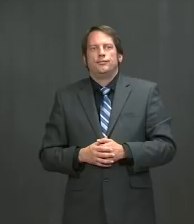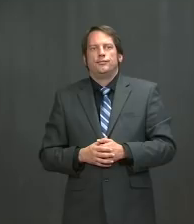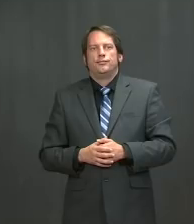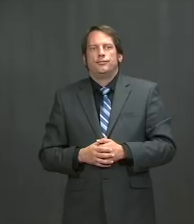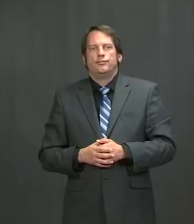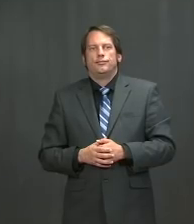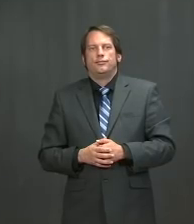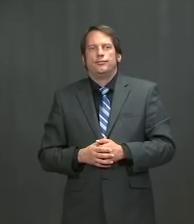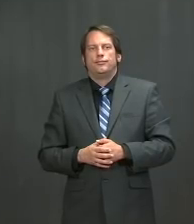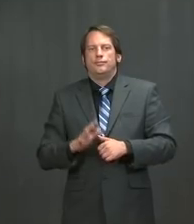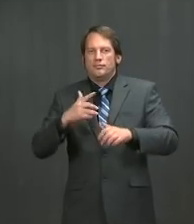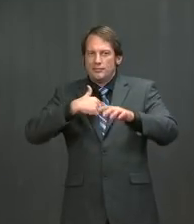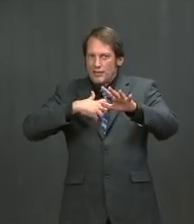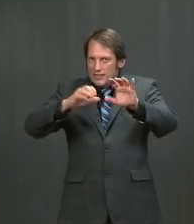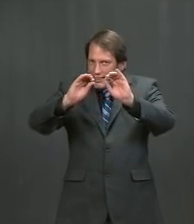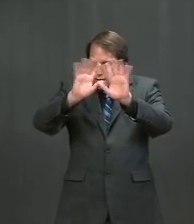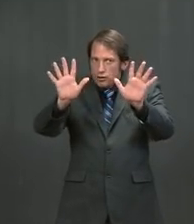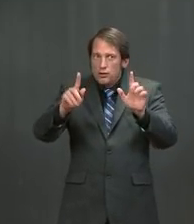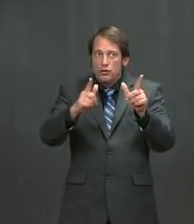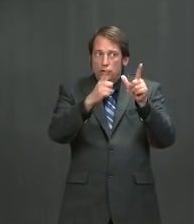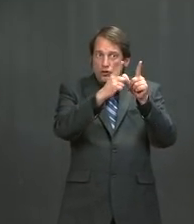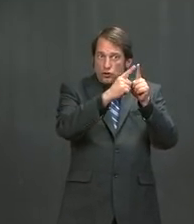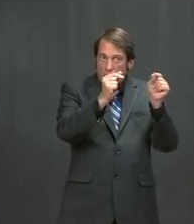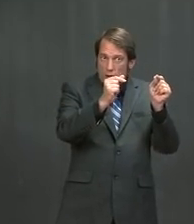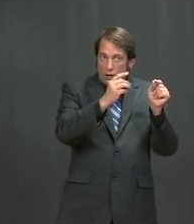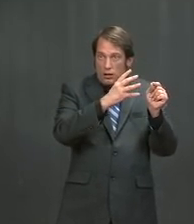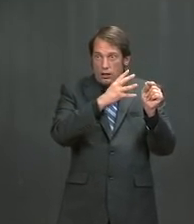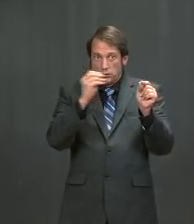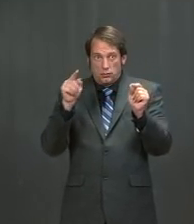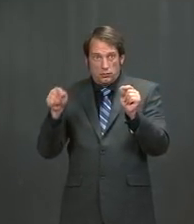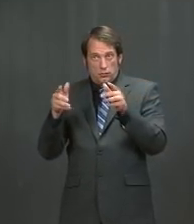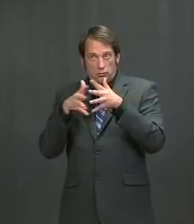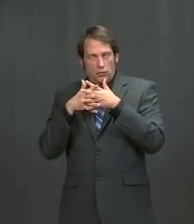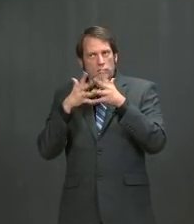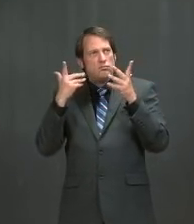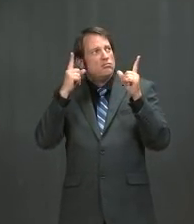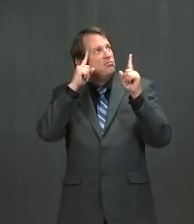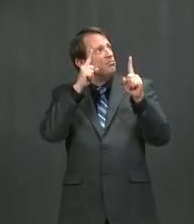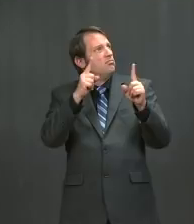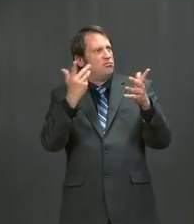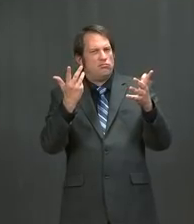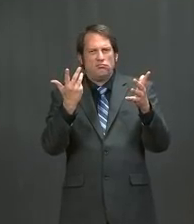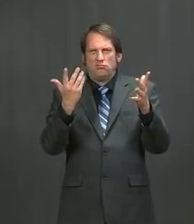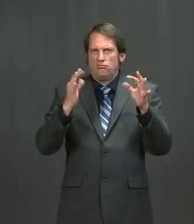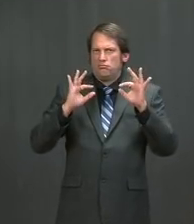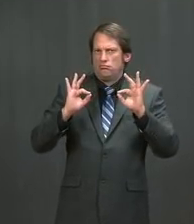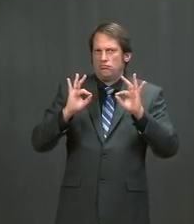security, and prosperity in the region, and that is one of the reasons why we're working